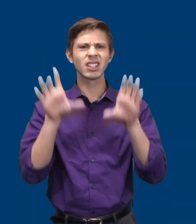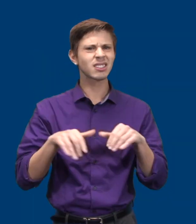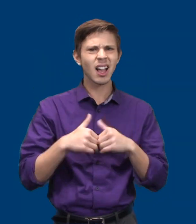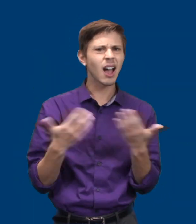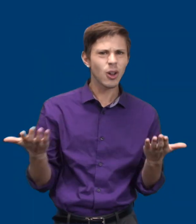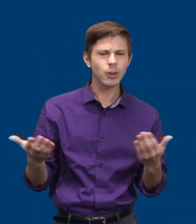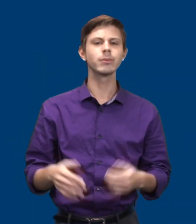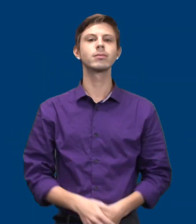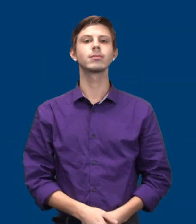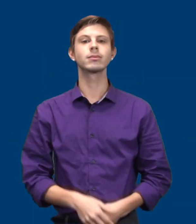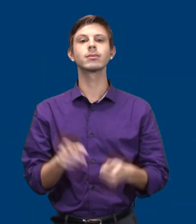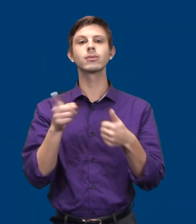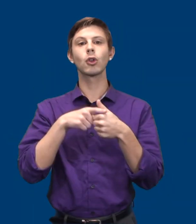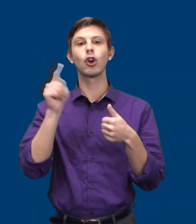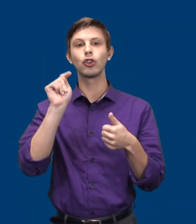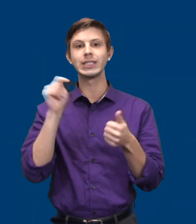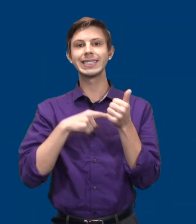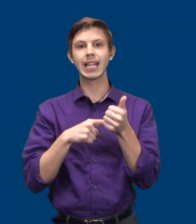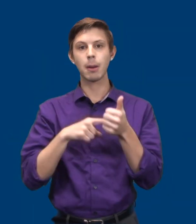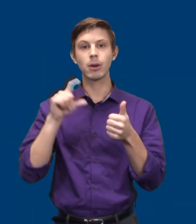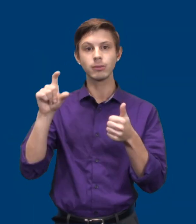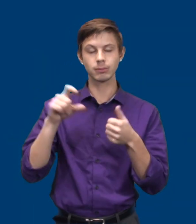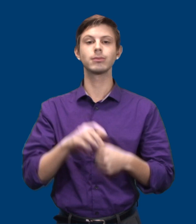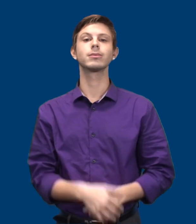You can get tested for gonorrhea by getting an urine sample,